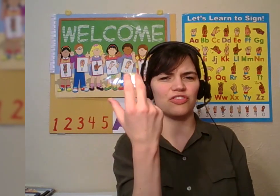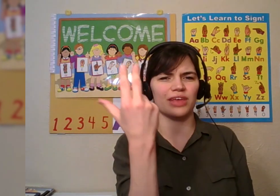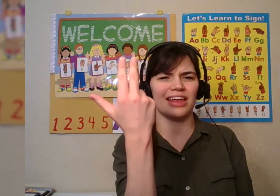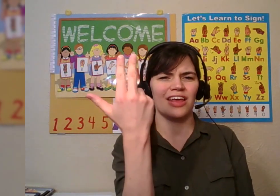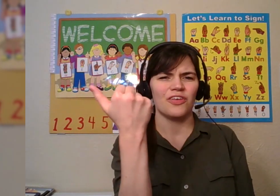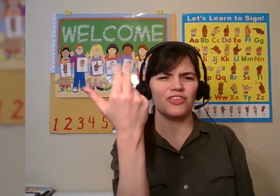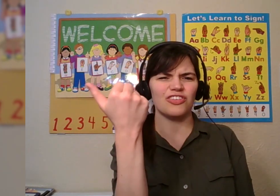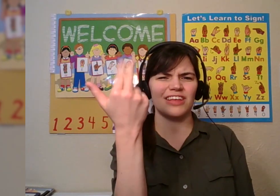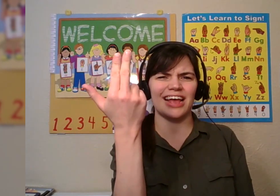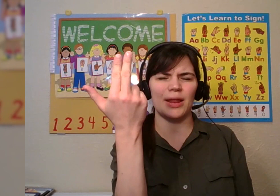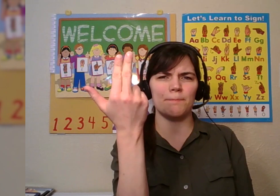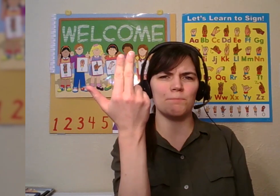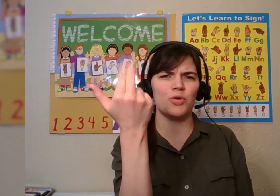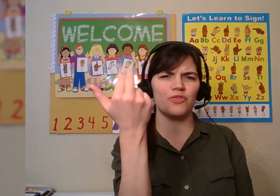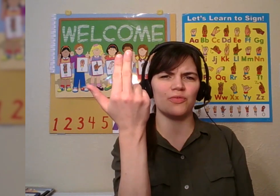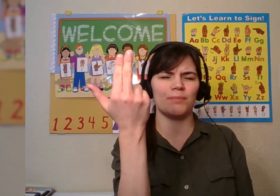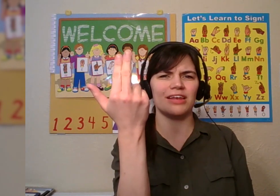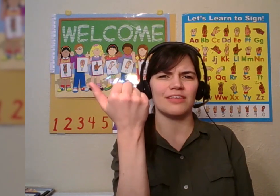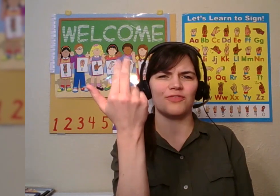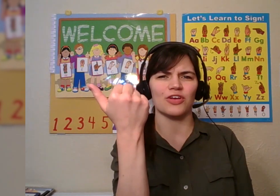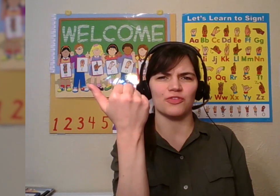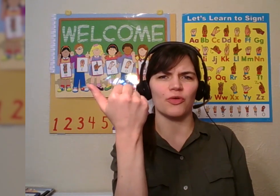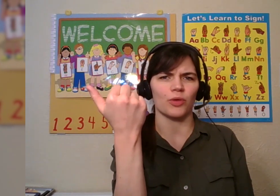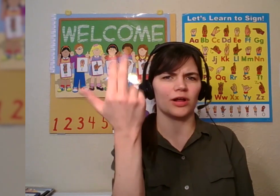you get, so you're just gonna kind of move-bend these fingers forward a couple